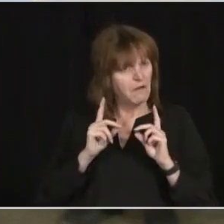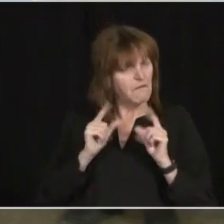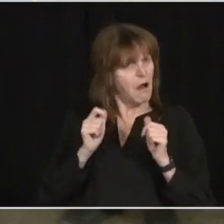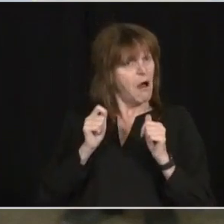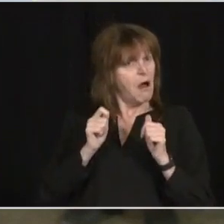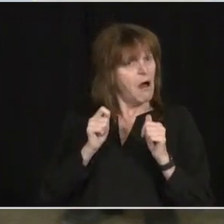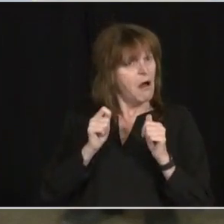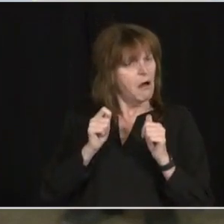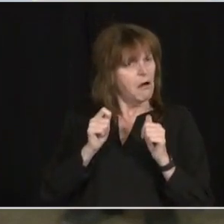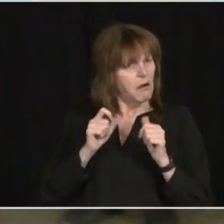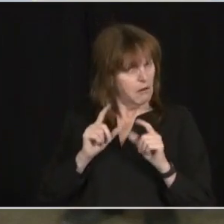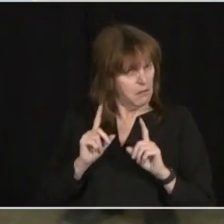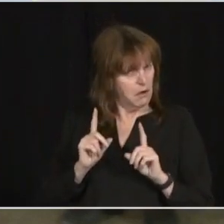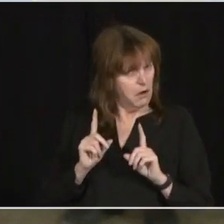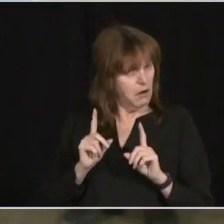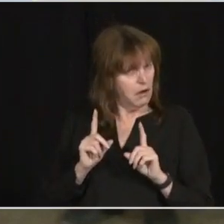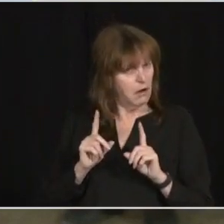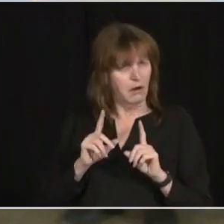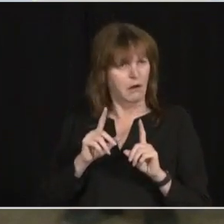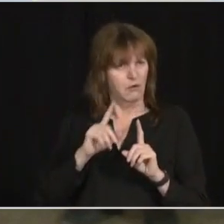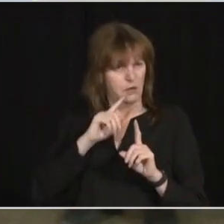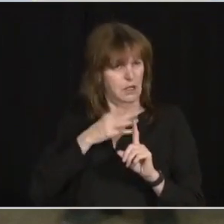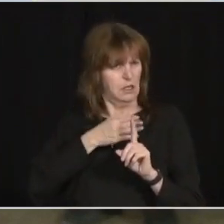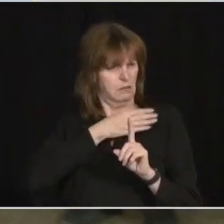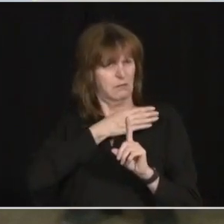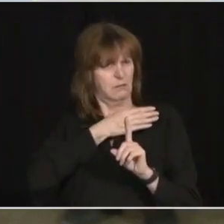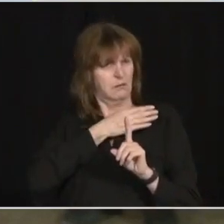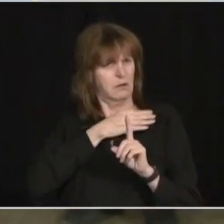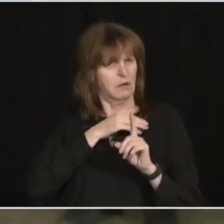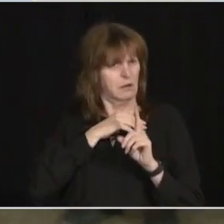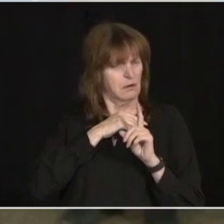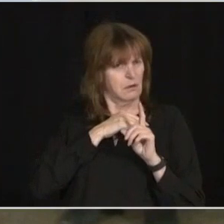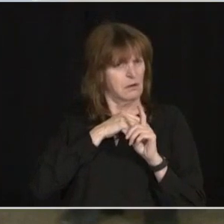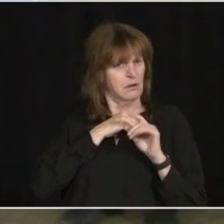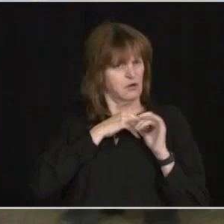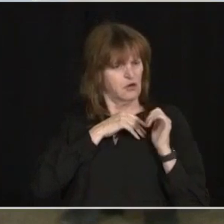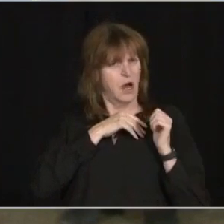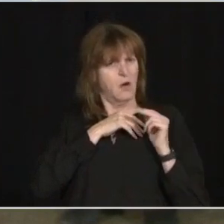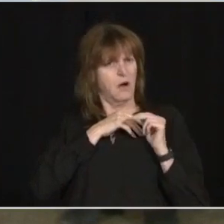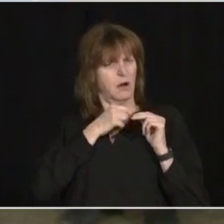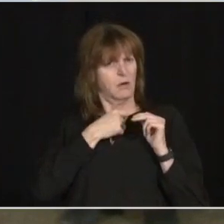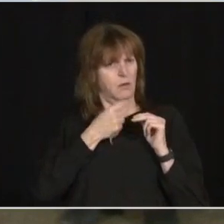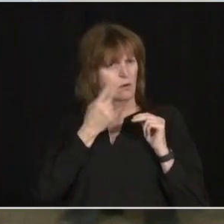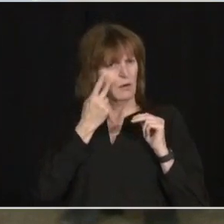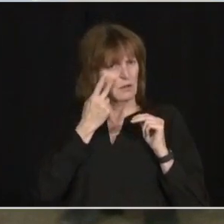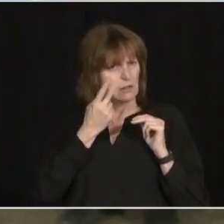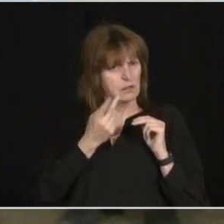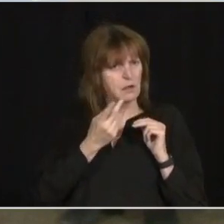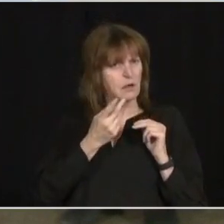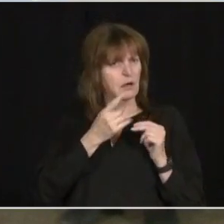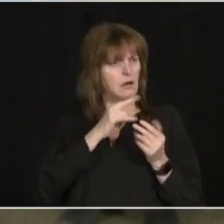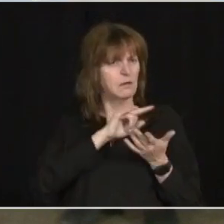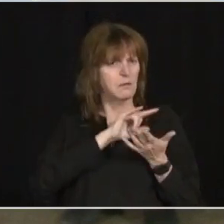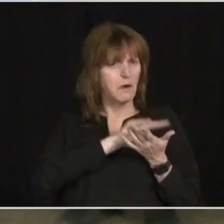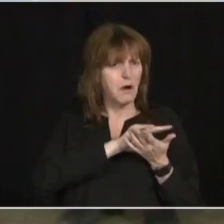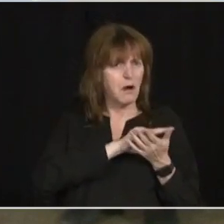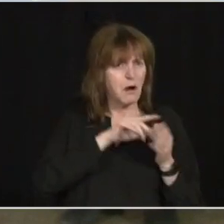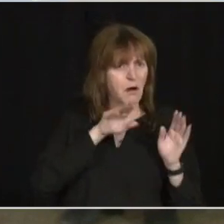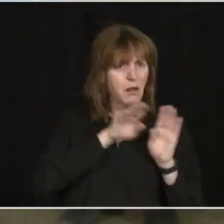of January we had seen the shutdown of Wuhan had cases of COVID-19 in Ontario and all over the world, so why